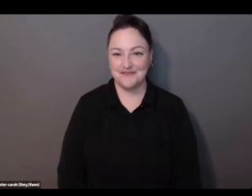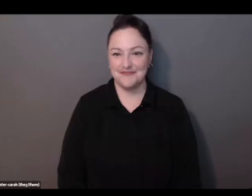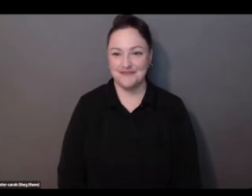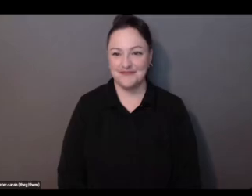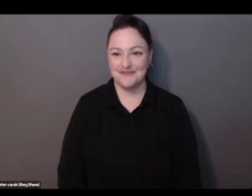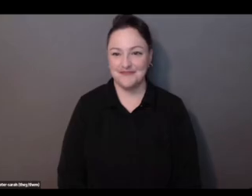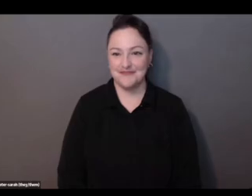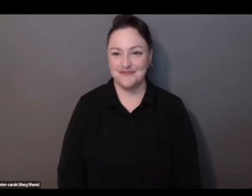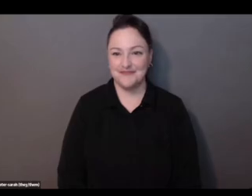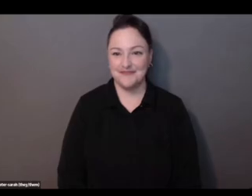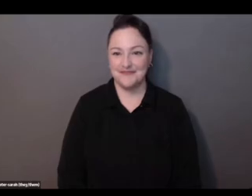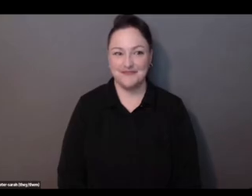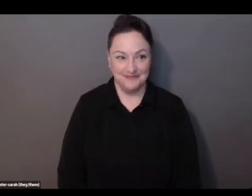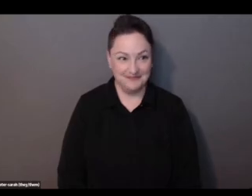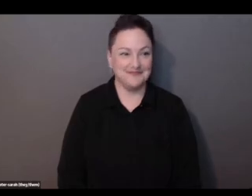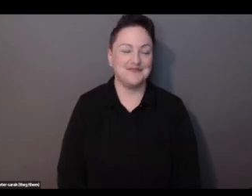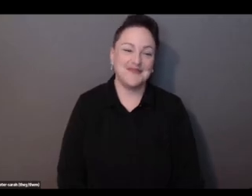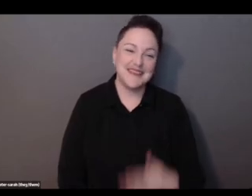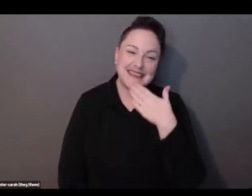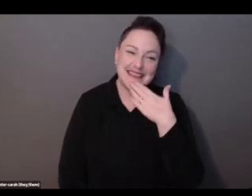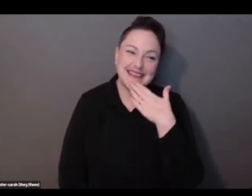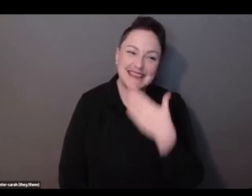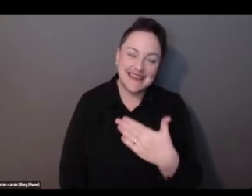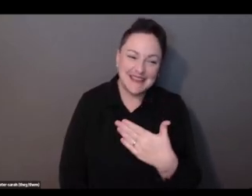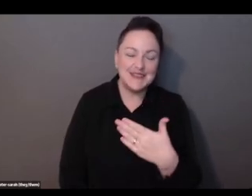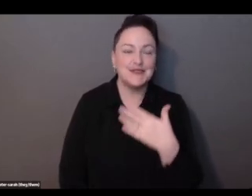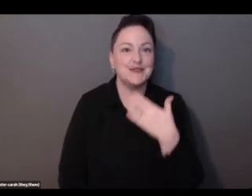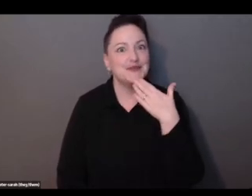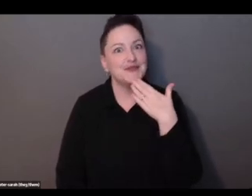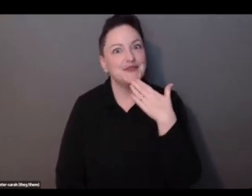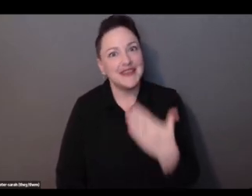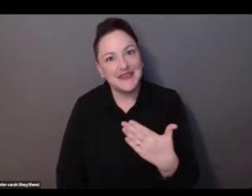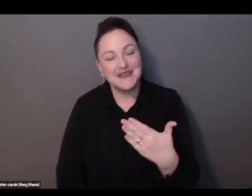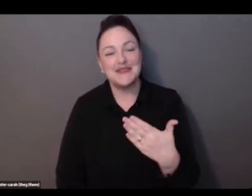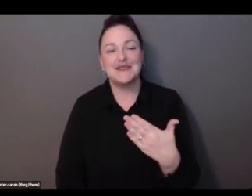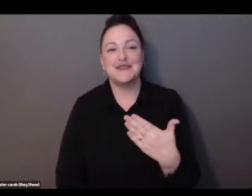Thank you so much, Hannah. Thank you so much, Laurin.